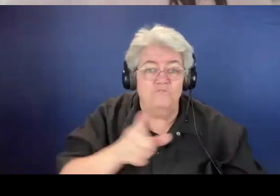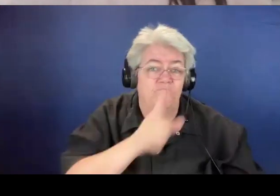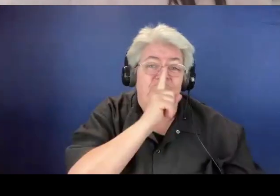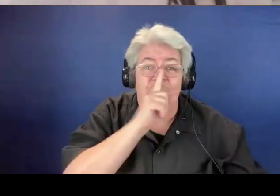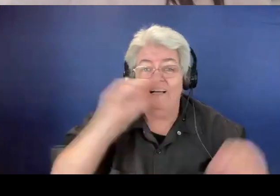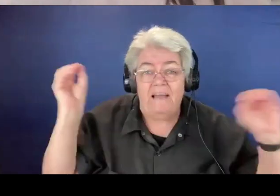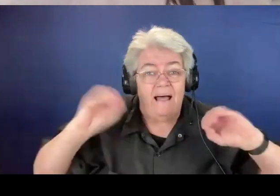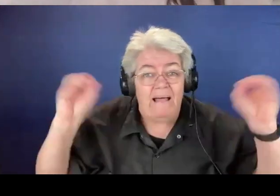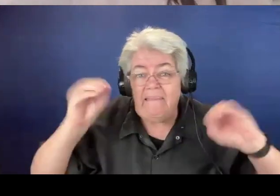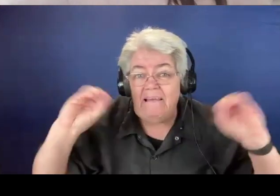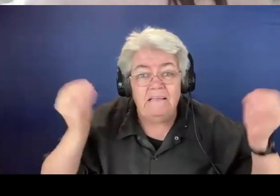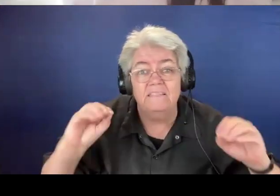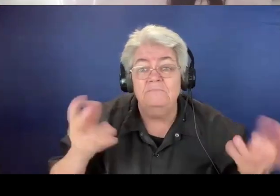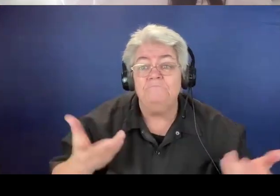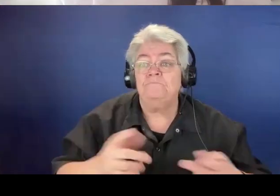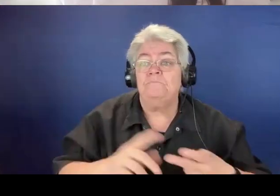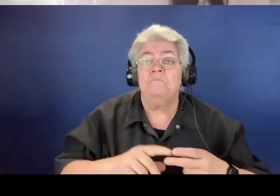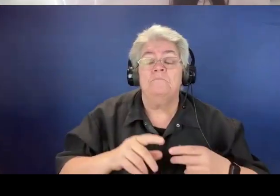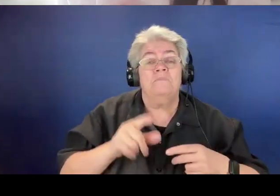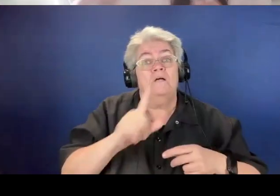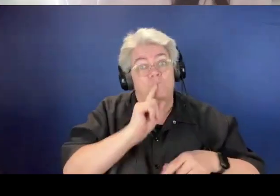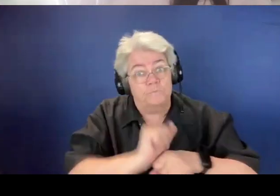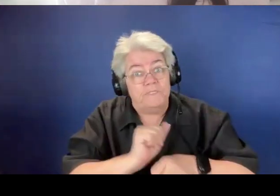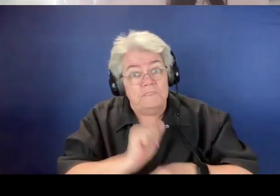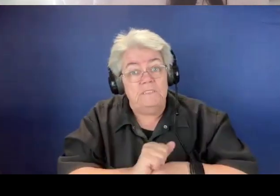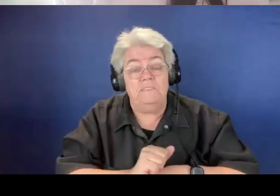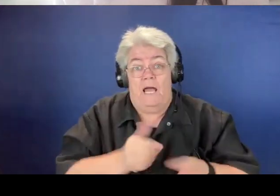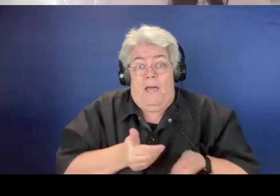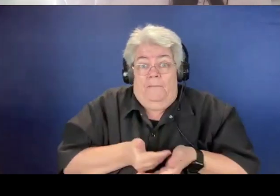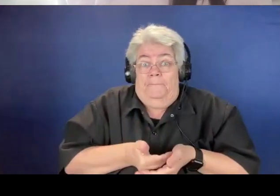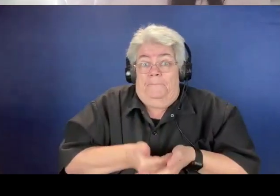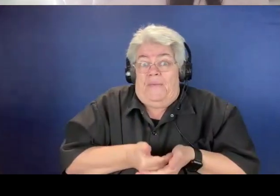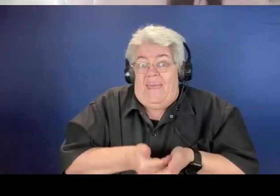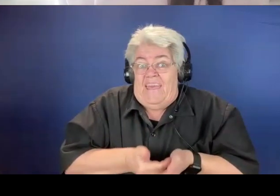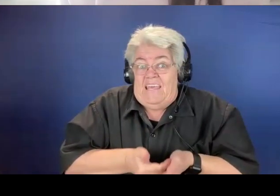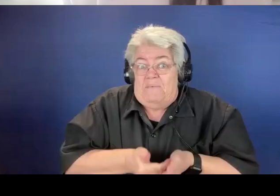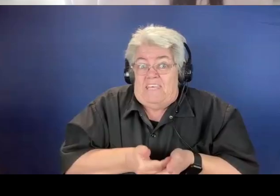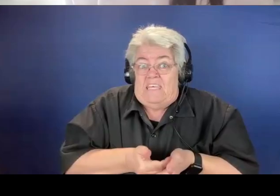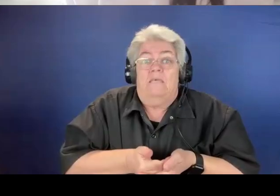And as a matter of fact, children as early as infancy can discriminate languages.